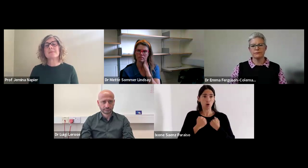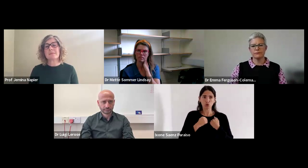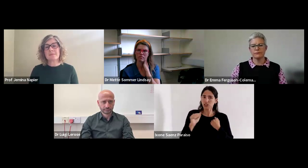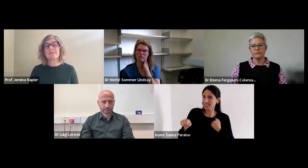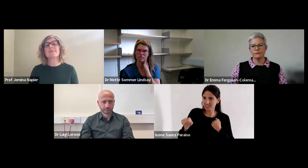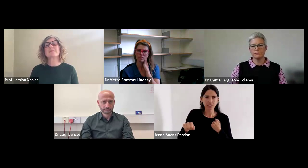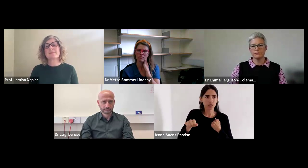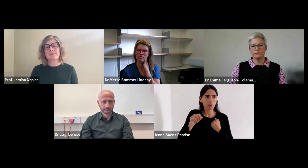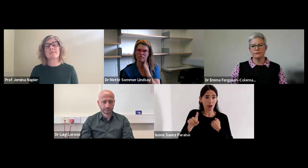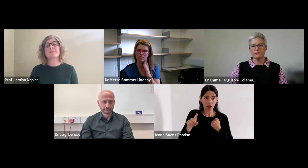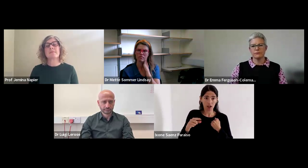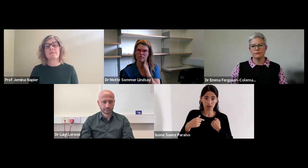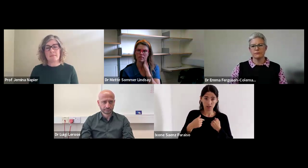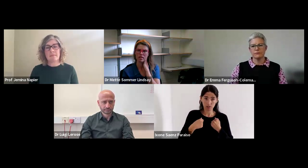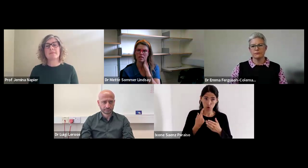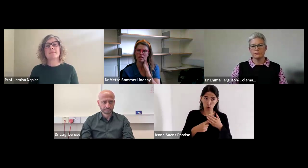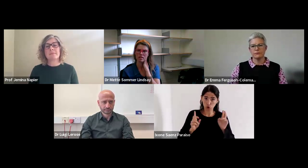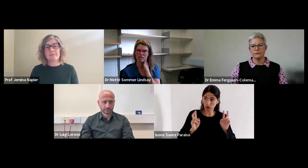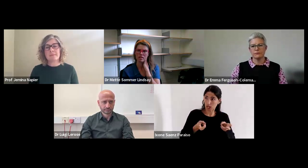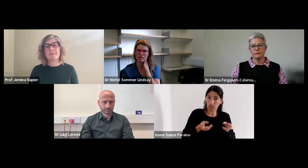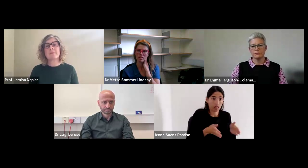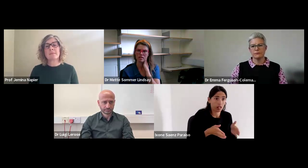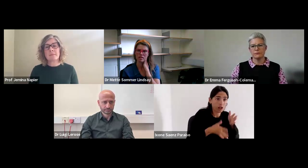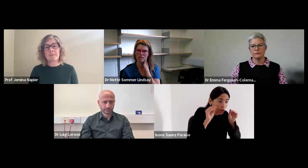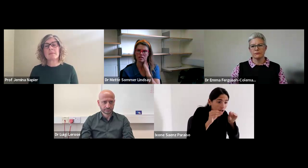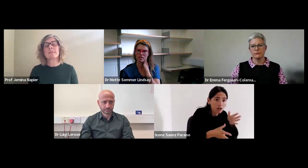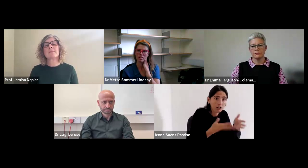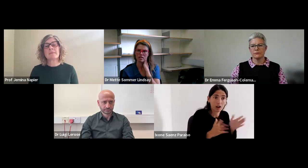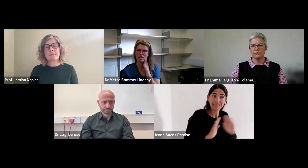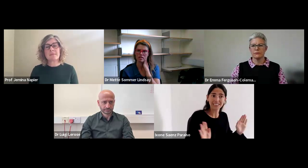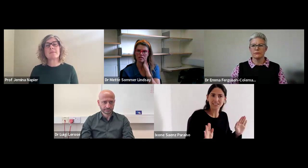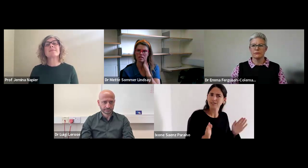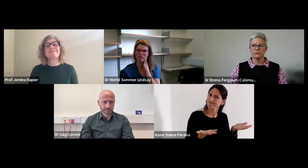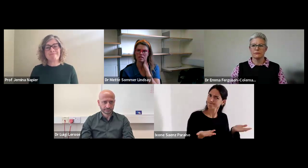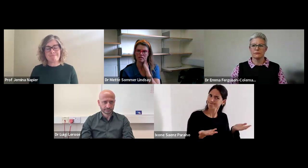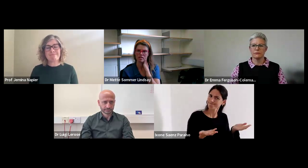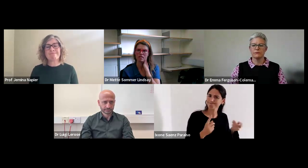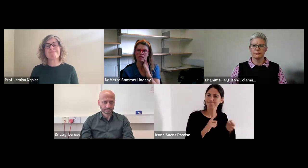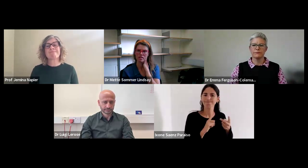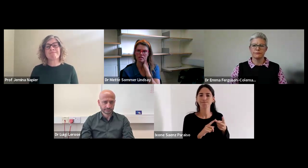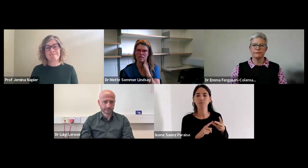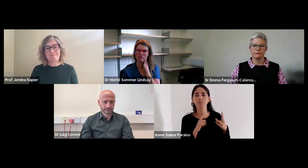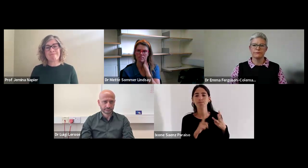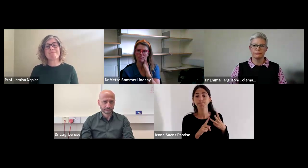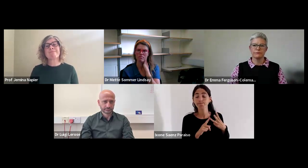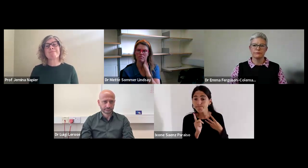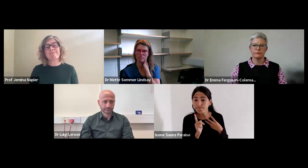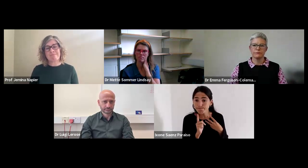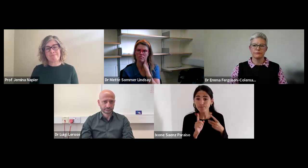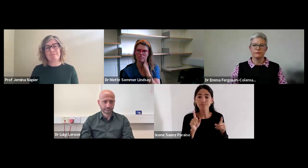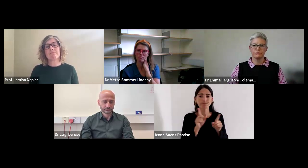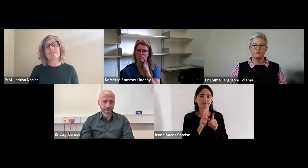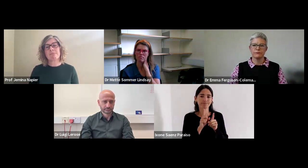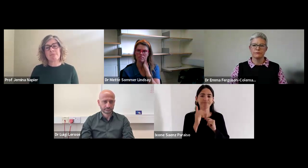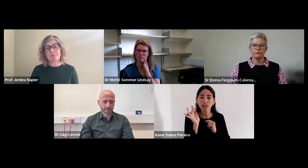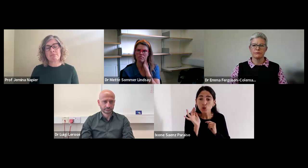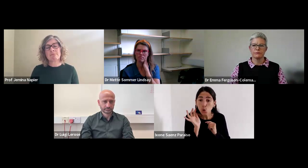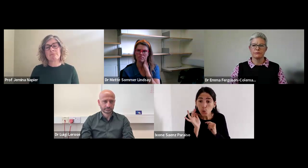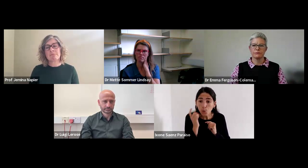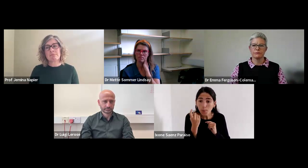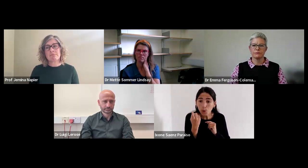native language -- and yes, it is, but is that all we can do? Is that is that our limitation?